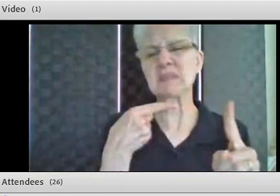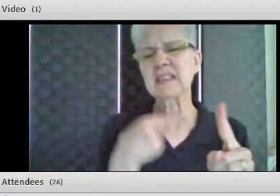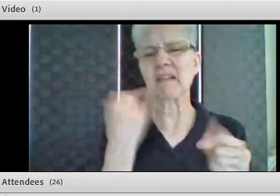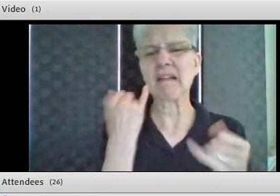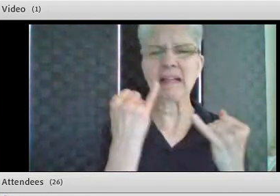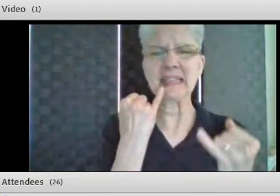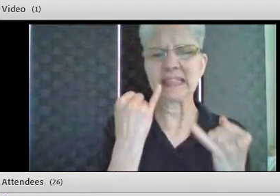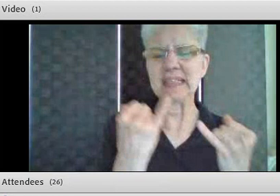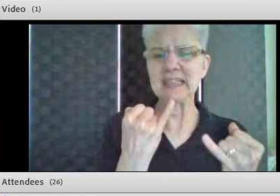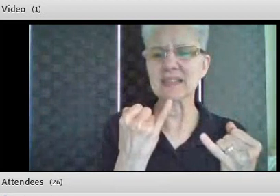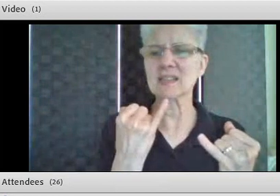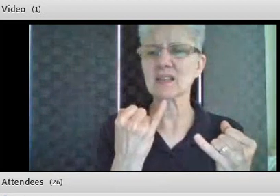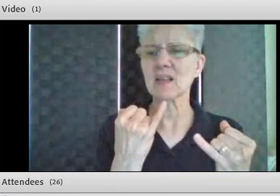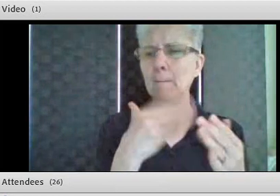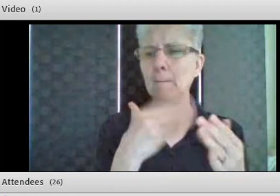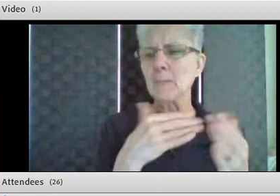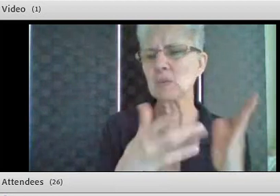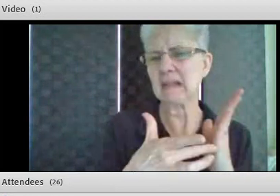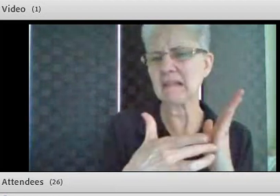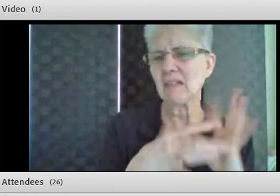Ryan: So what we want to finish with here